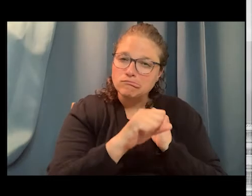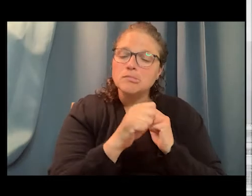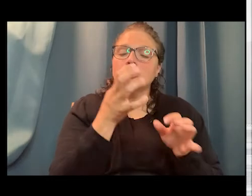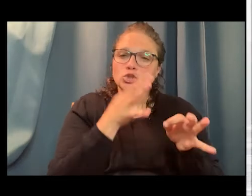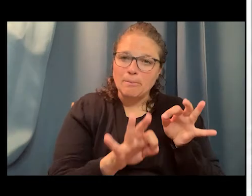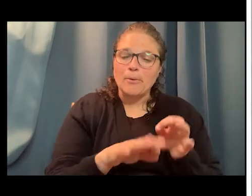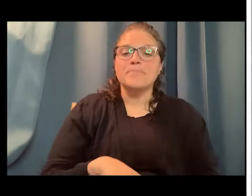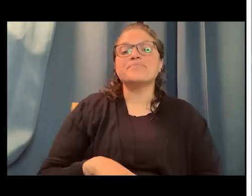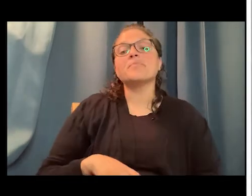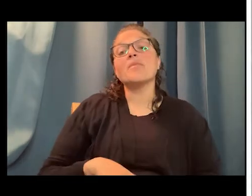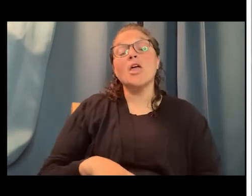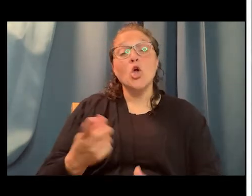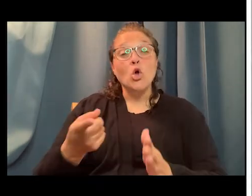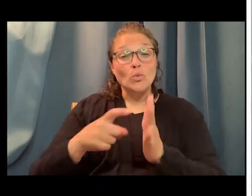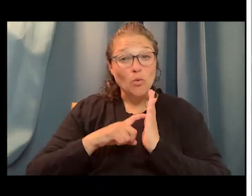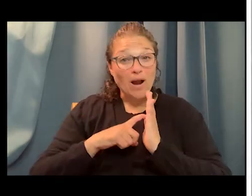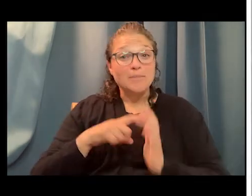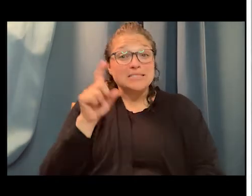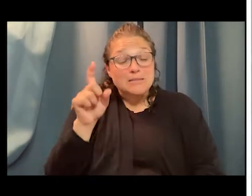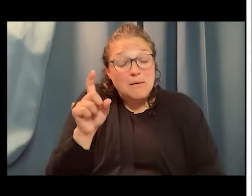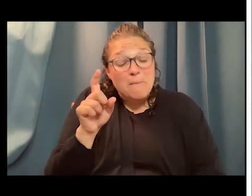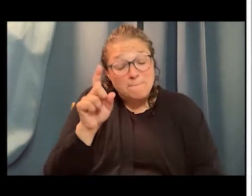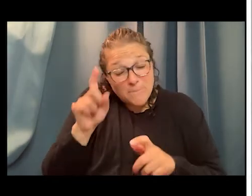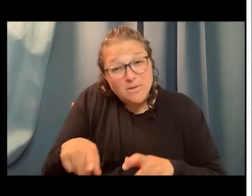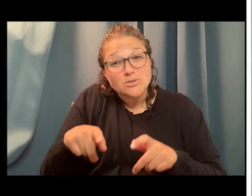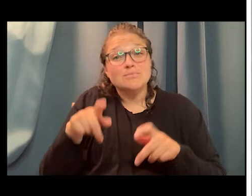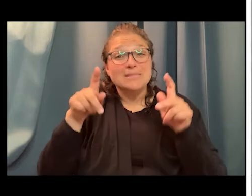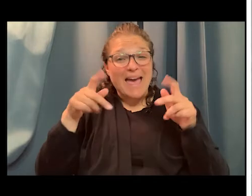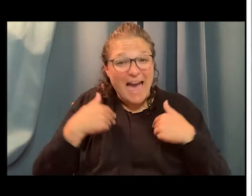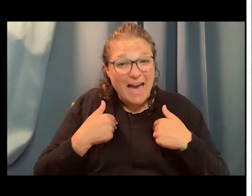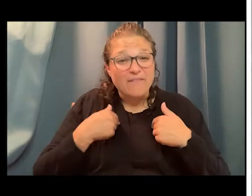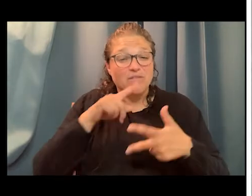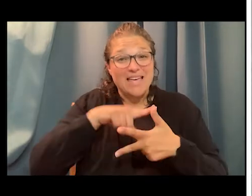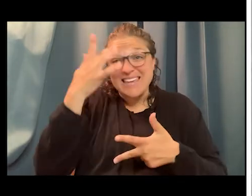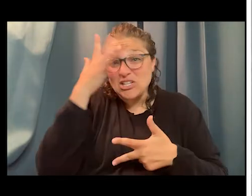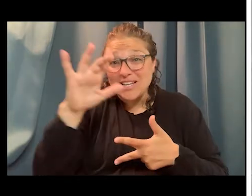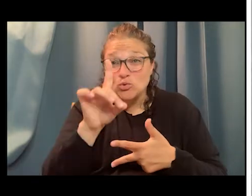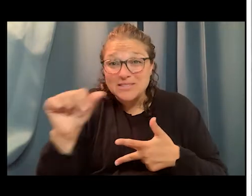The Schedule-A regulations specify that a person must have either an intellectual disability,